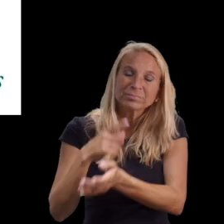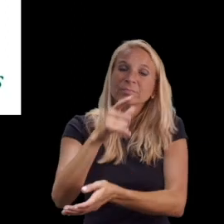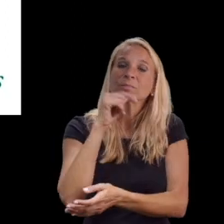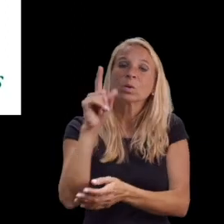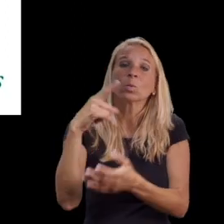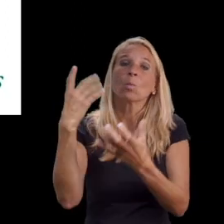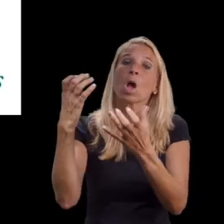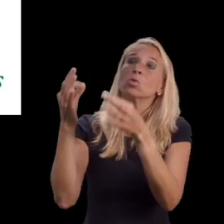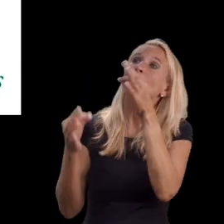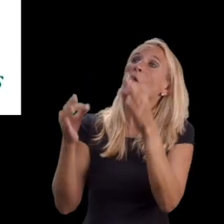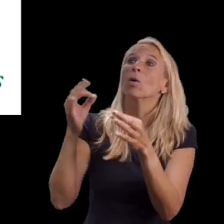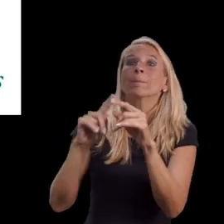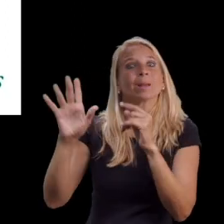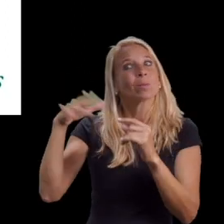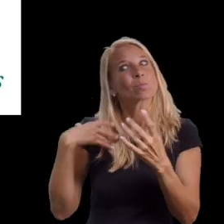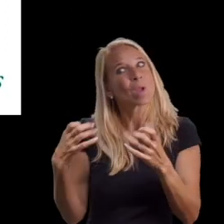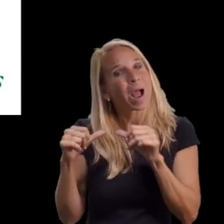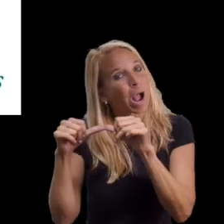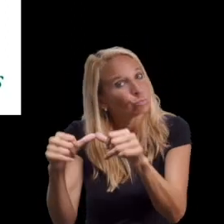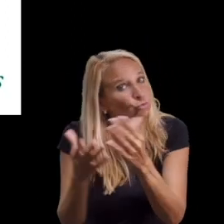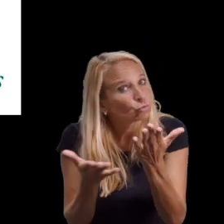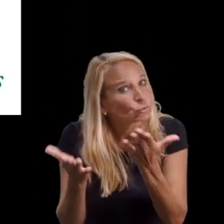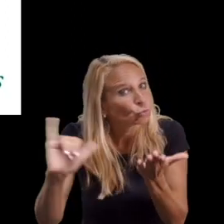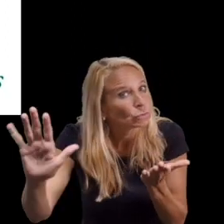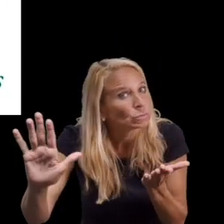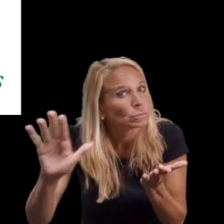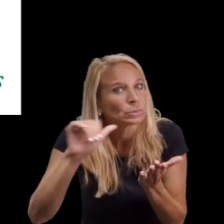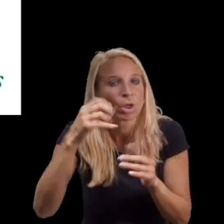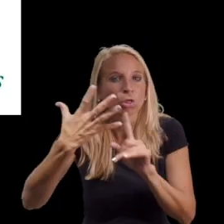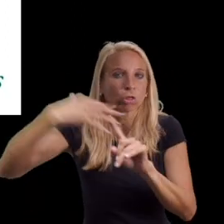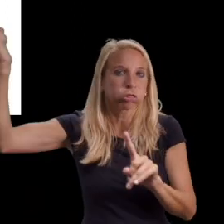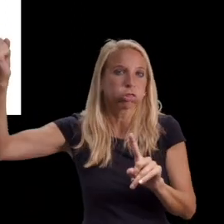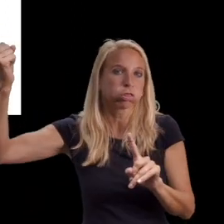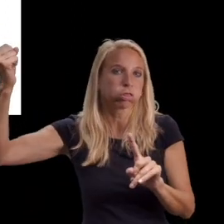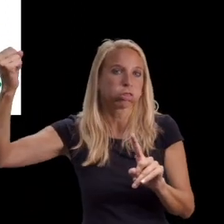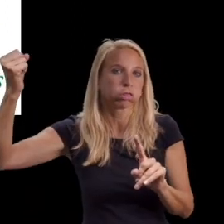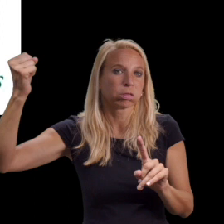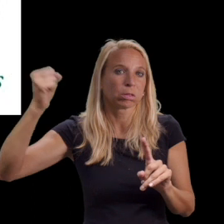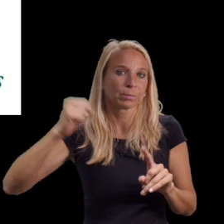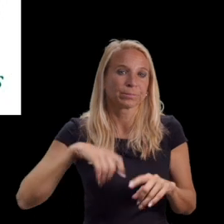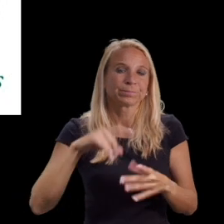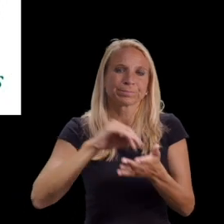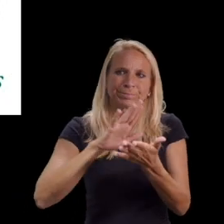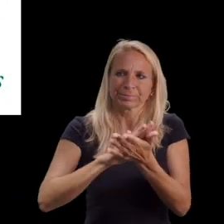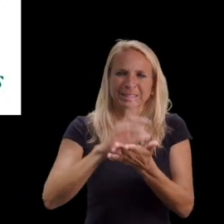but also continuation of services. Note the date who you spoke with, put that also on the denial notice